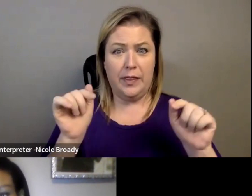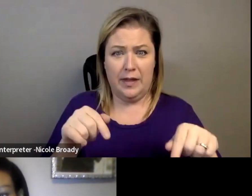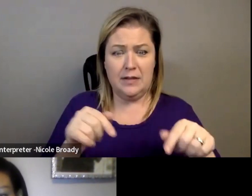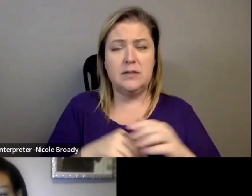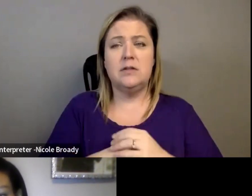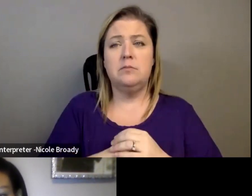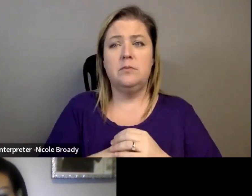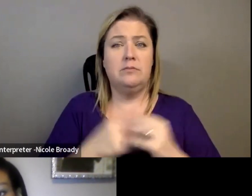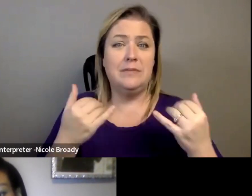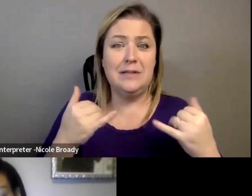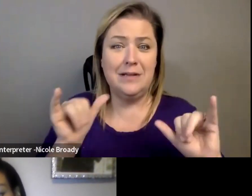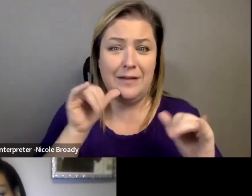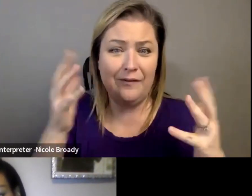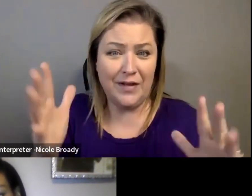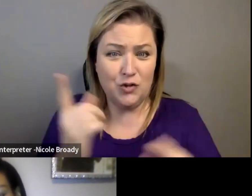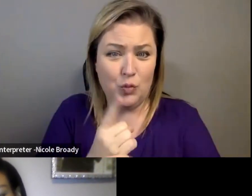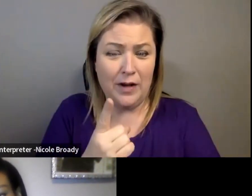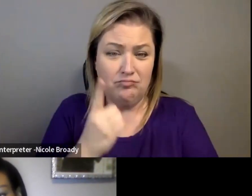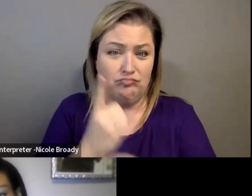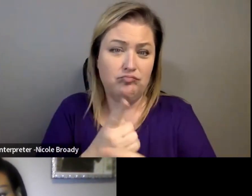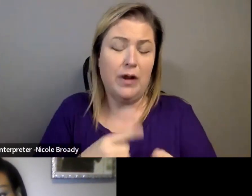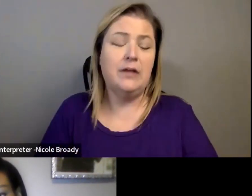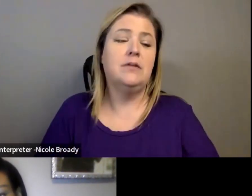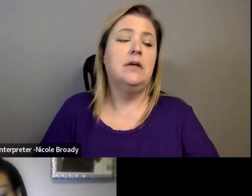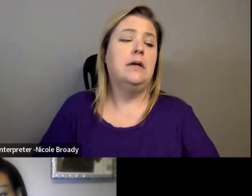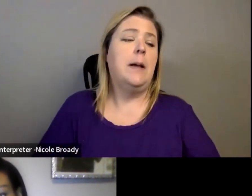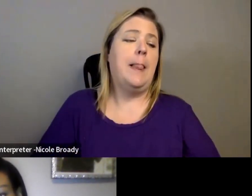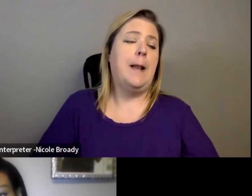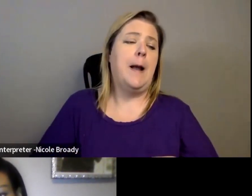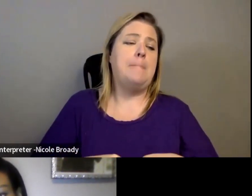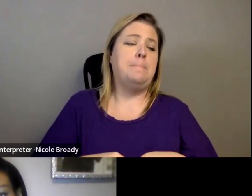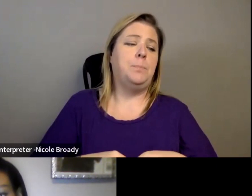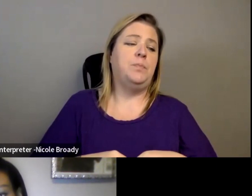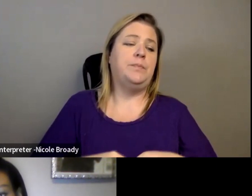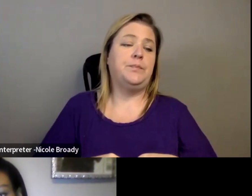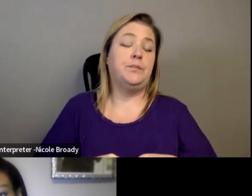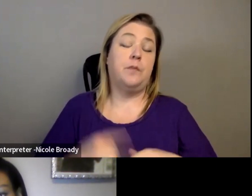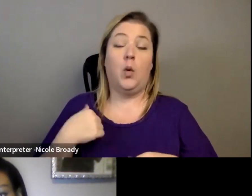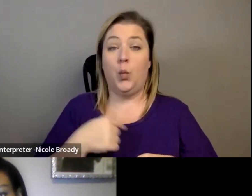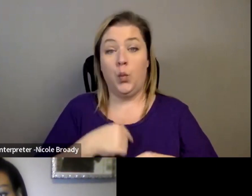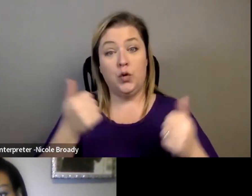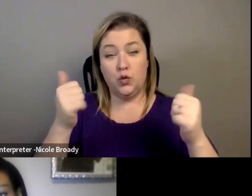still in it, right. We're also trying to learn what was better